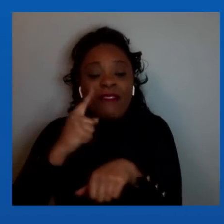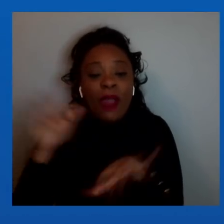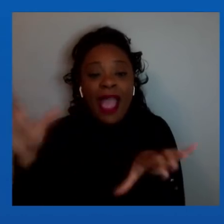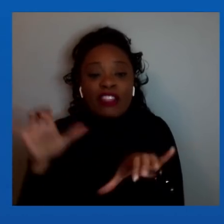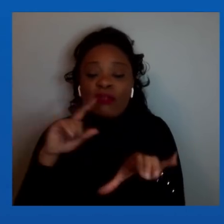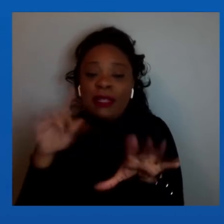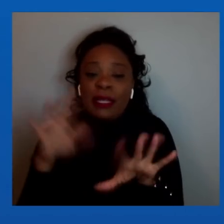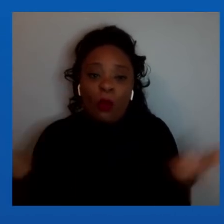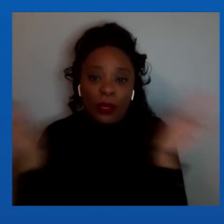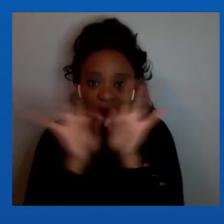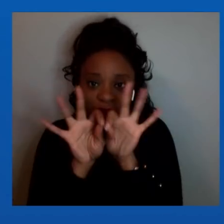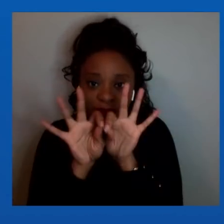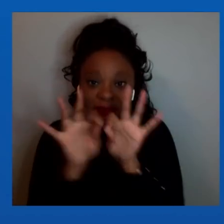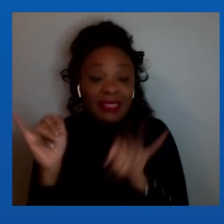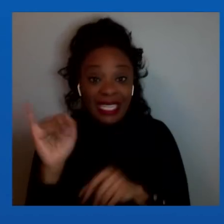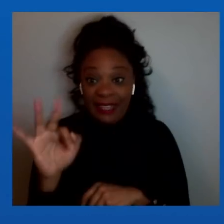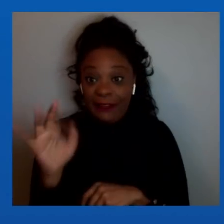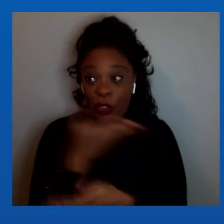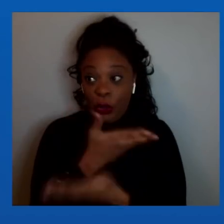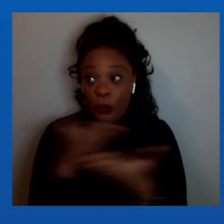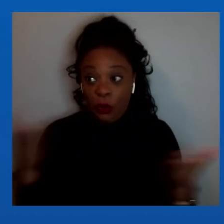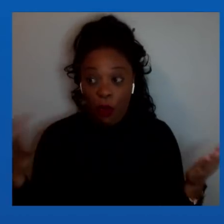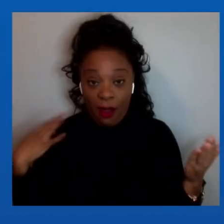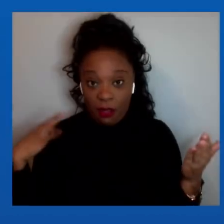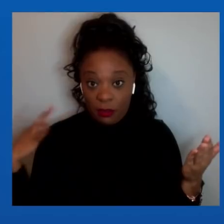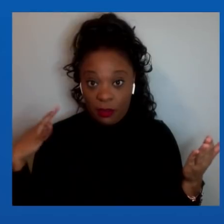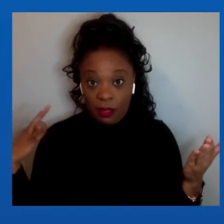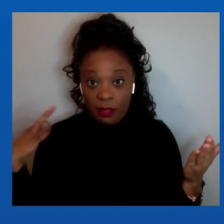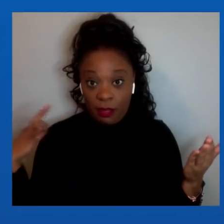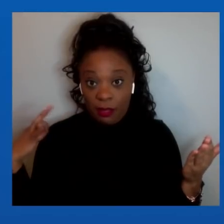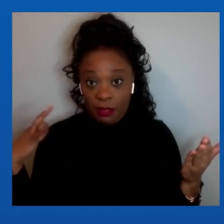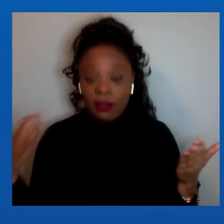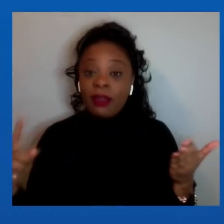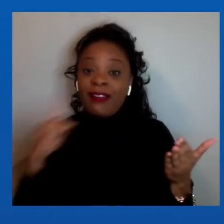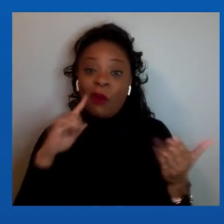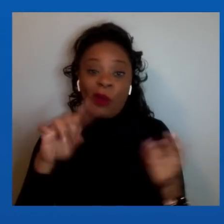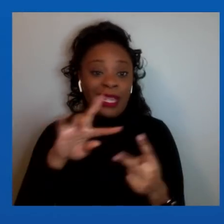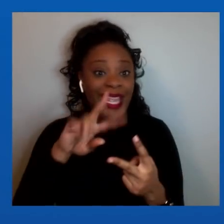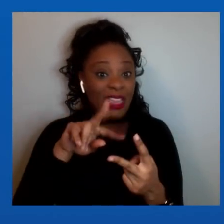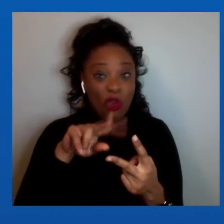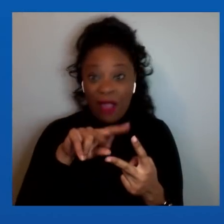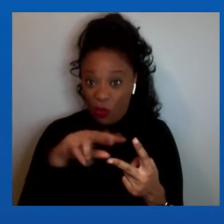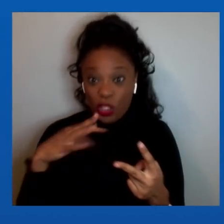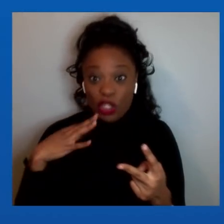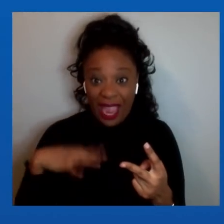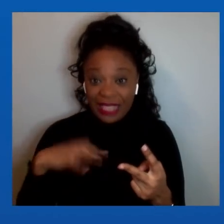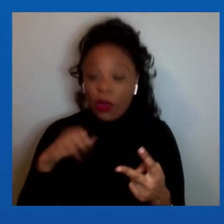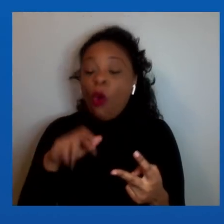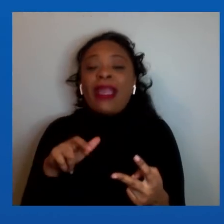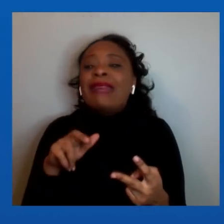If you are eligible for either of these credits or even if you think you might be eligible,